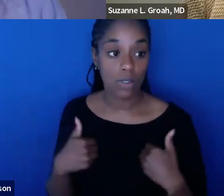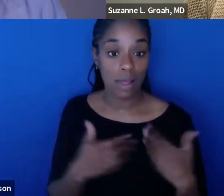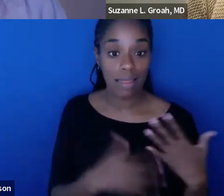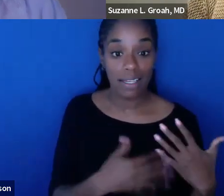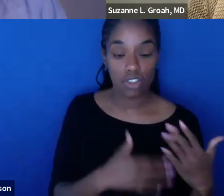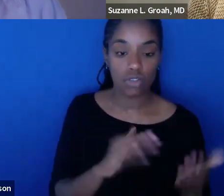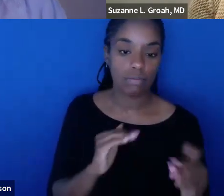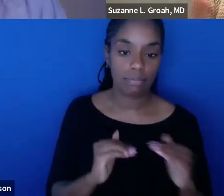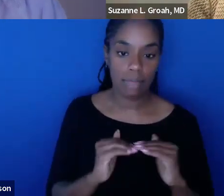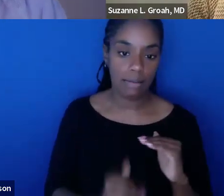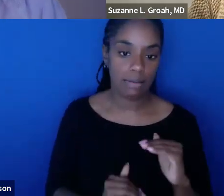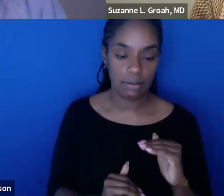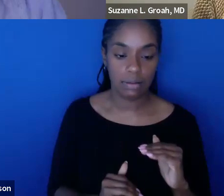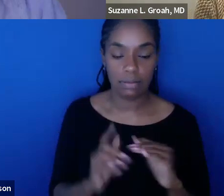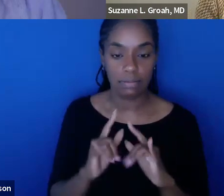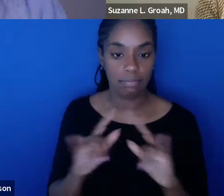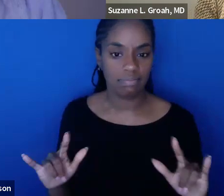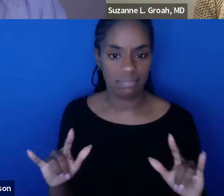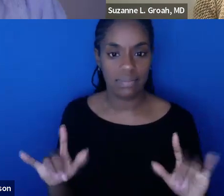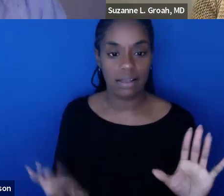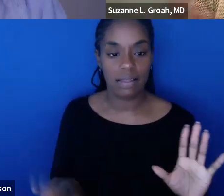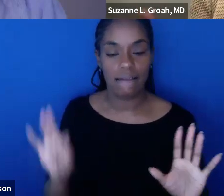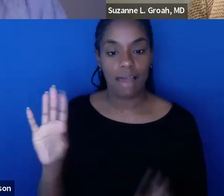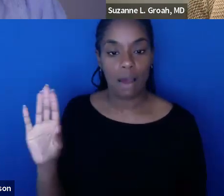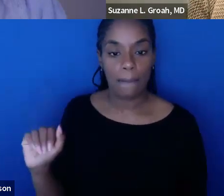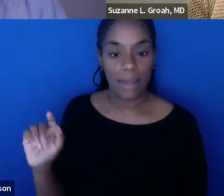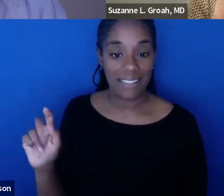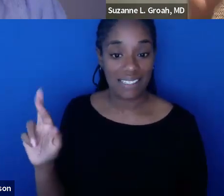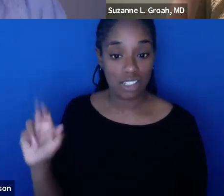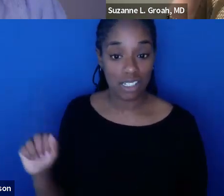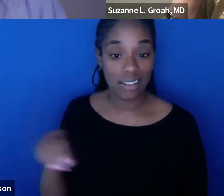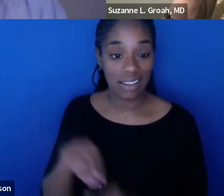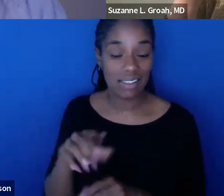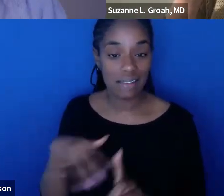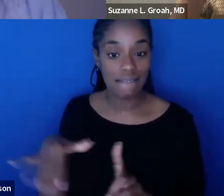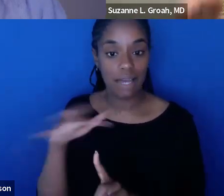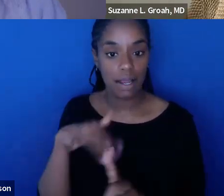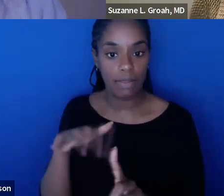But at the same time, they also found bacteria in this environment that we had all been taught was sterile.